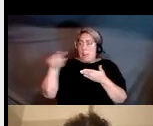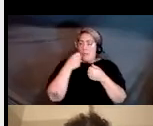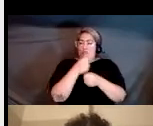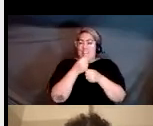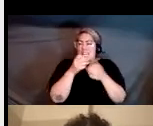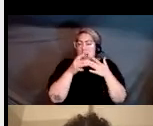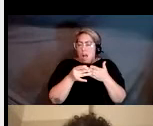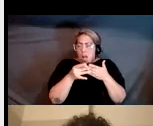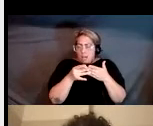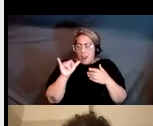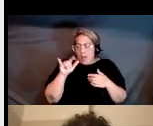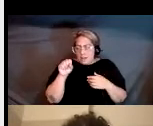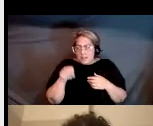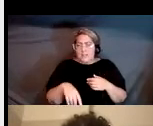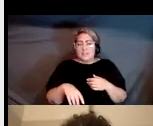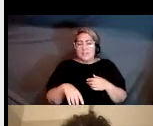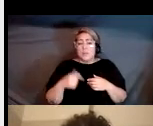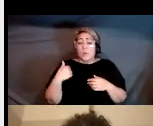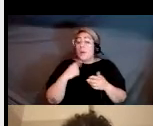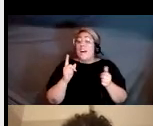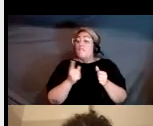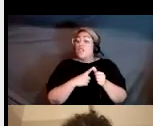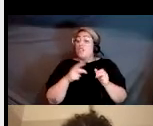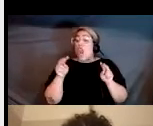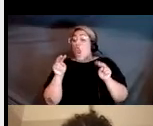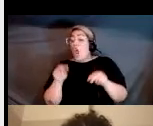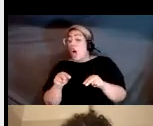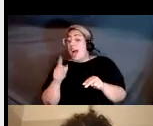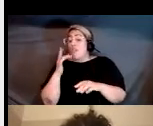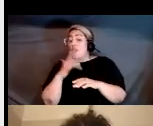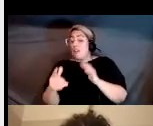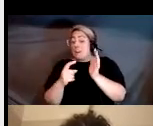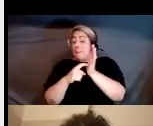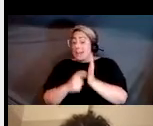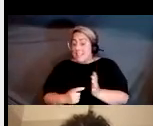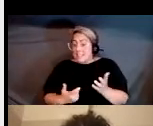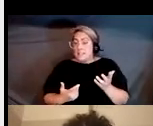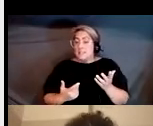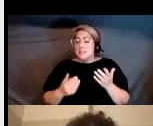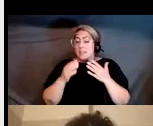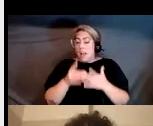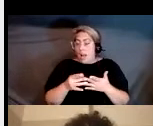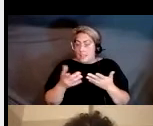first looks at some of the early mandates and guidelines coming out. They start coming out in